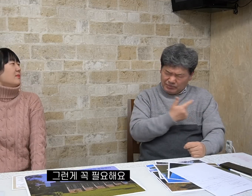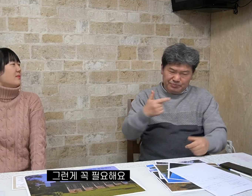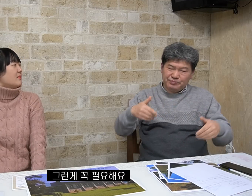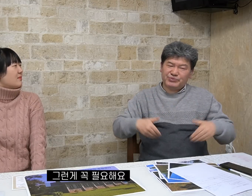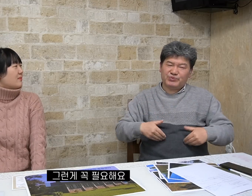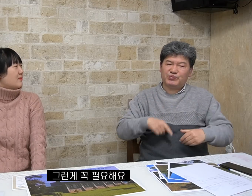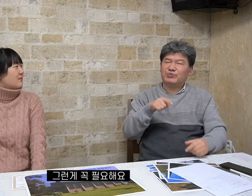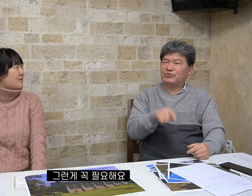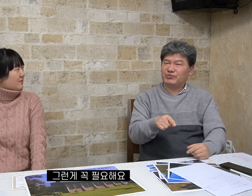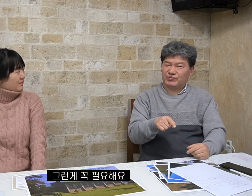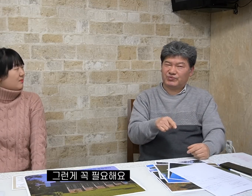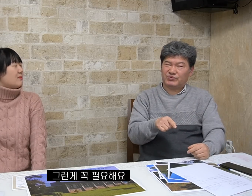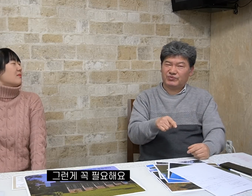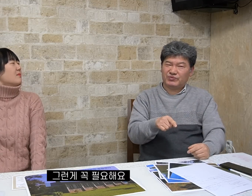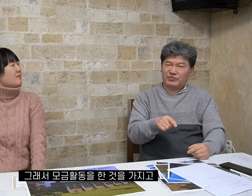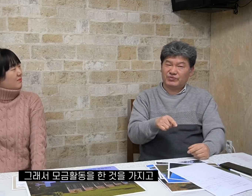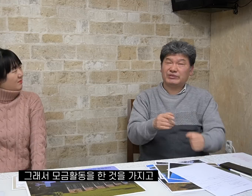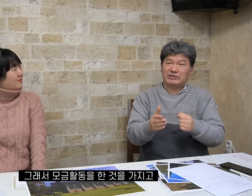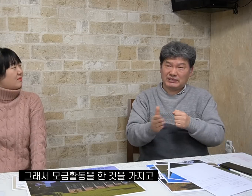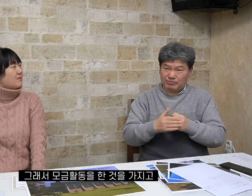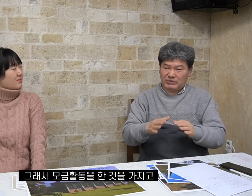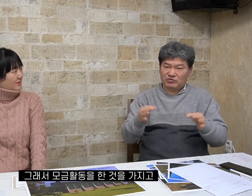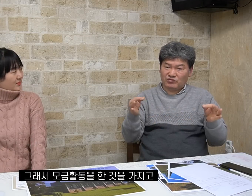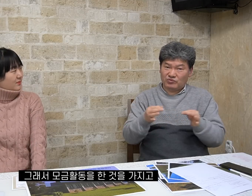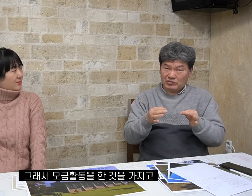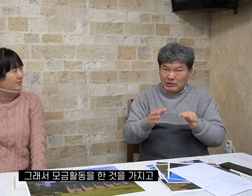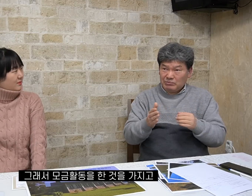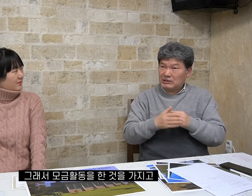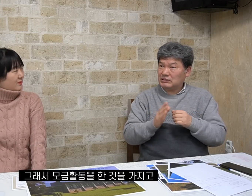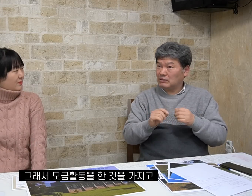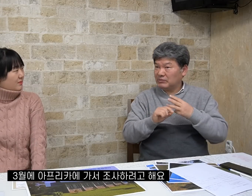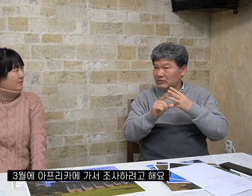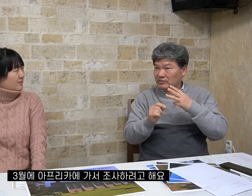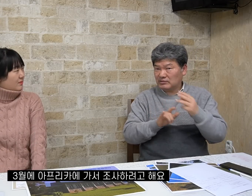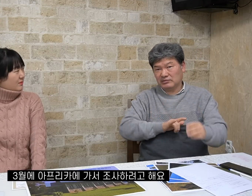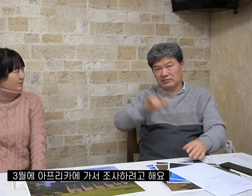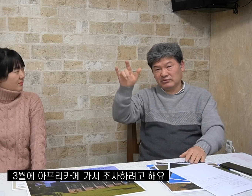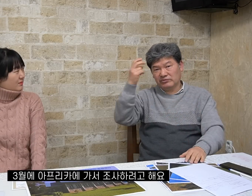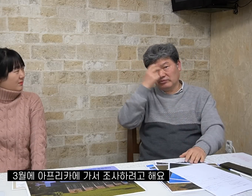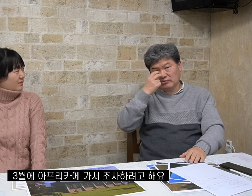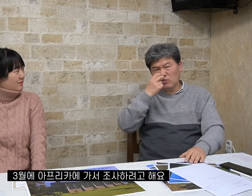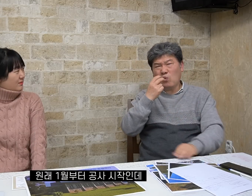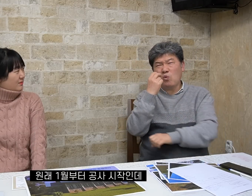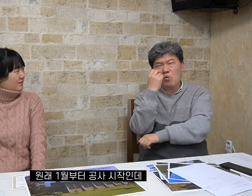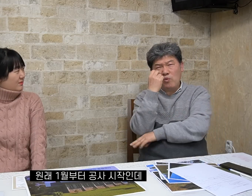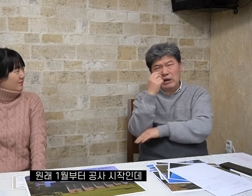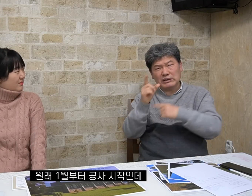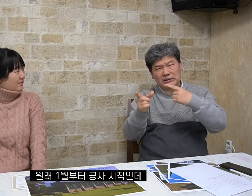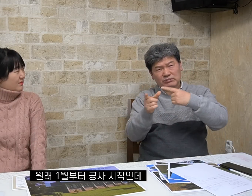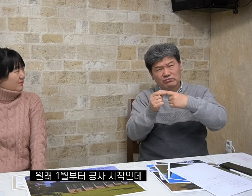That is absolutely necessary. So I'm going to go to Africa in March with what I've been doing fundraising and research it.